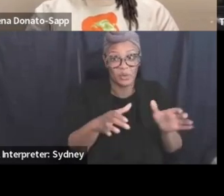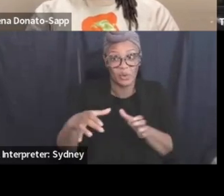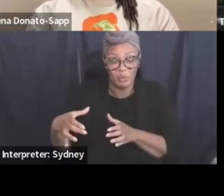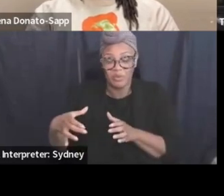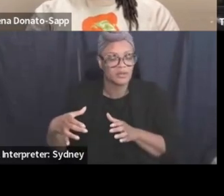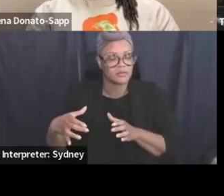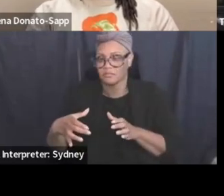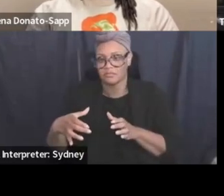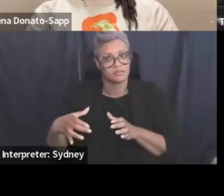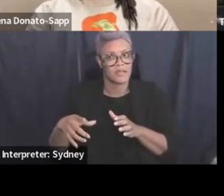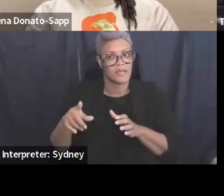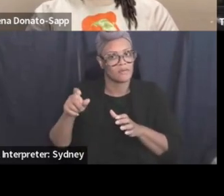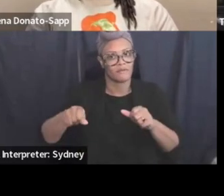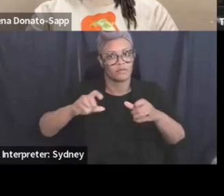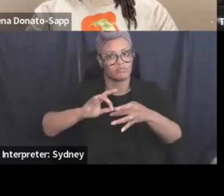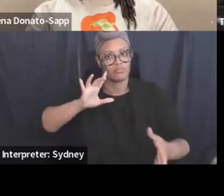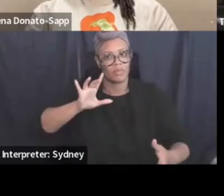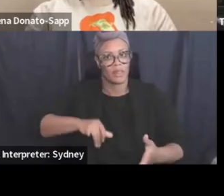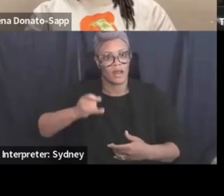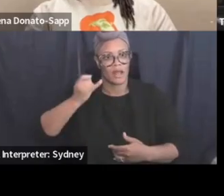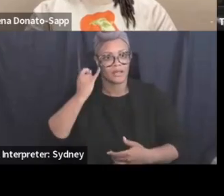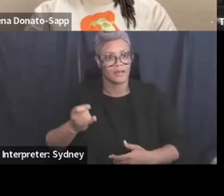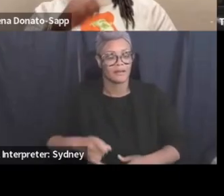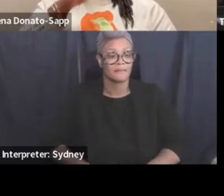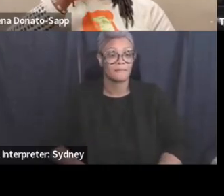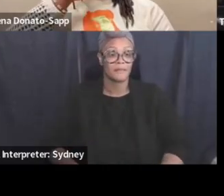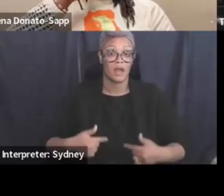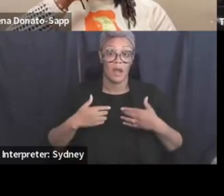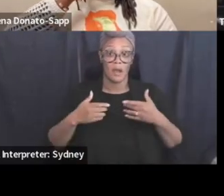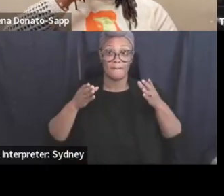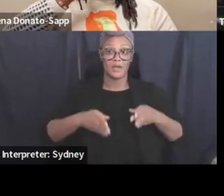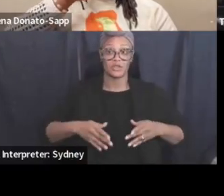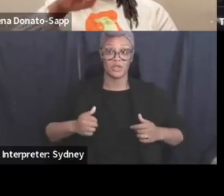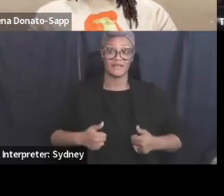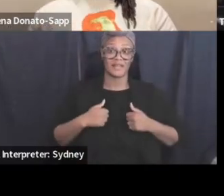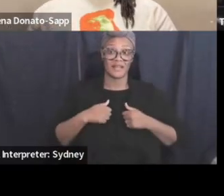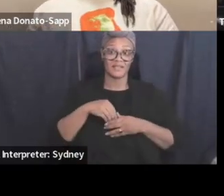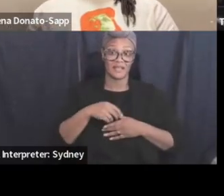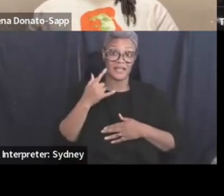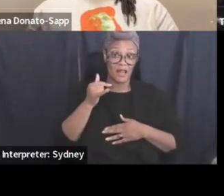who has lived in California, um, and across all the states that I've lived in, I've seen a very